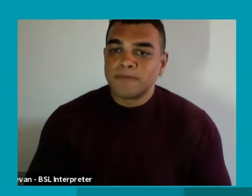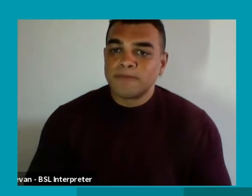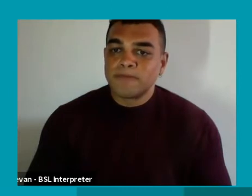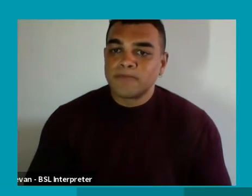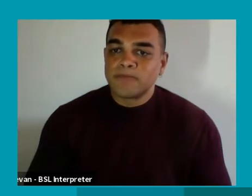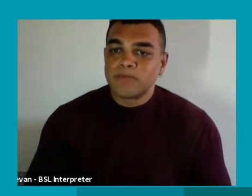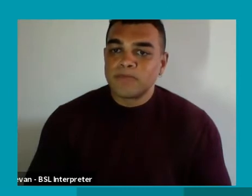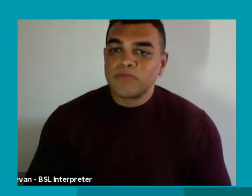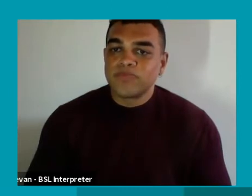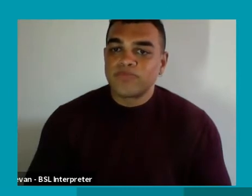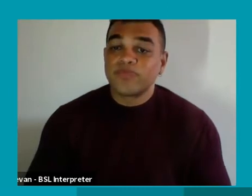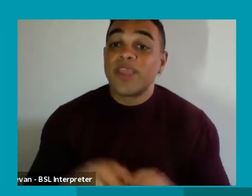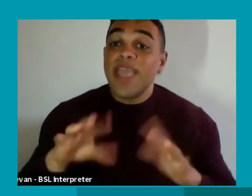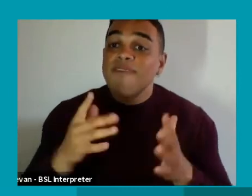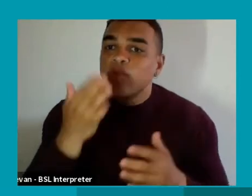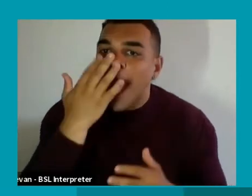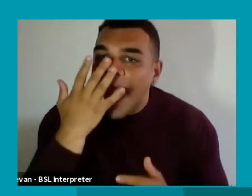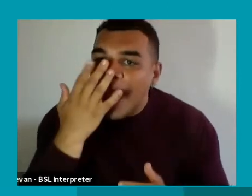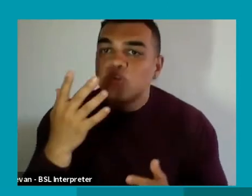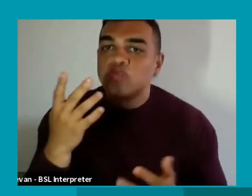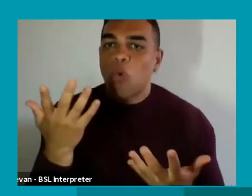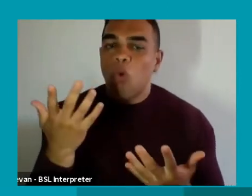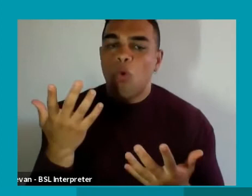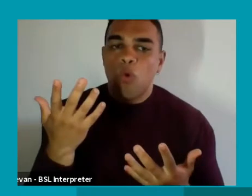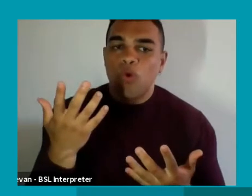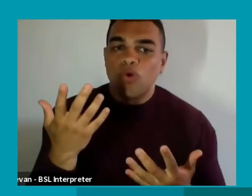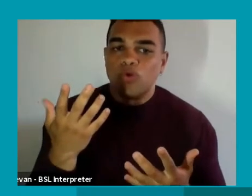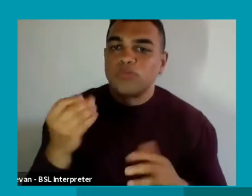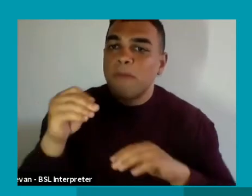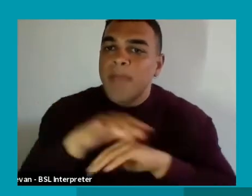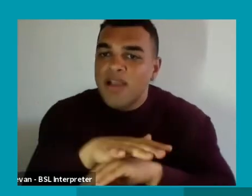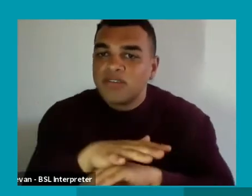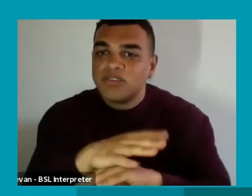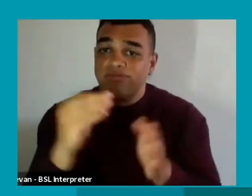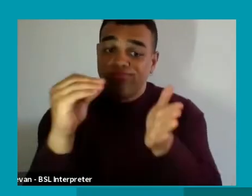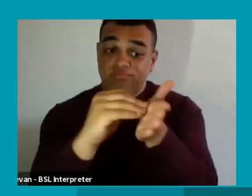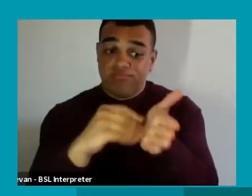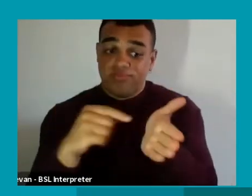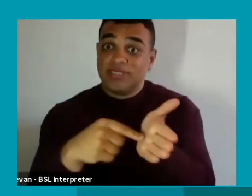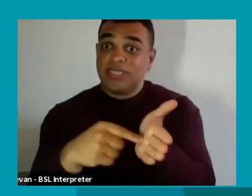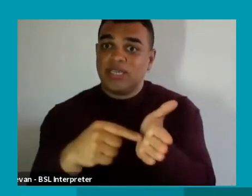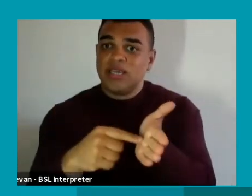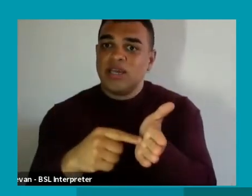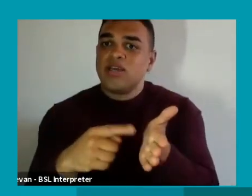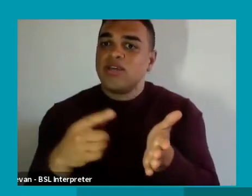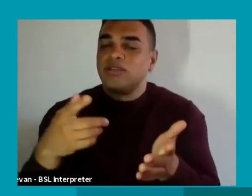to judge harshly against you. Photos. This has context, so mostly we would say photo